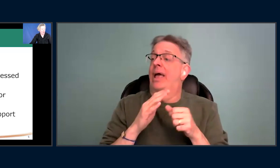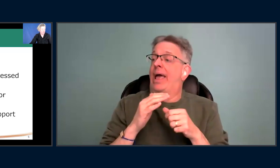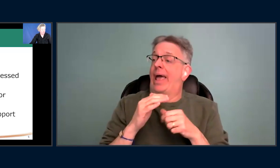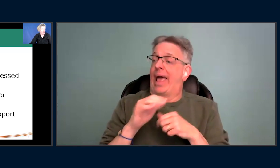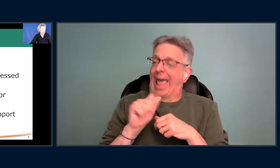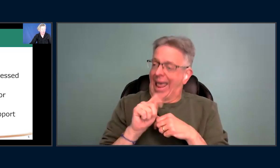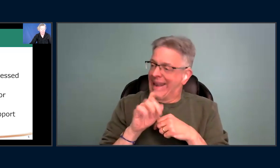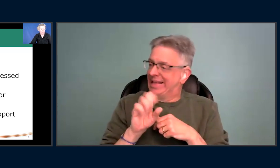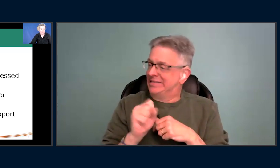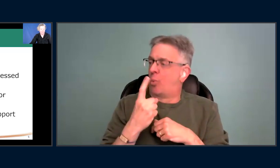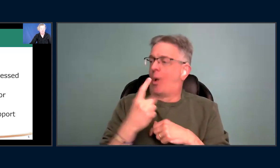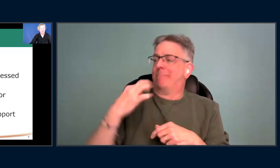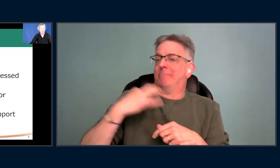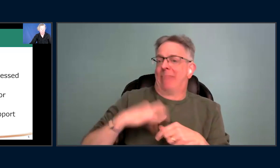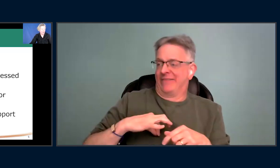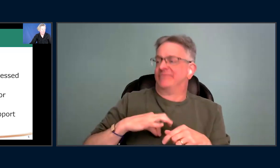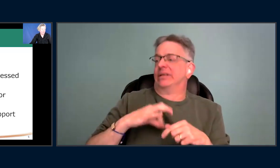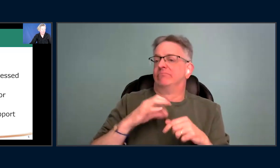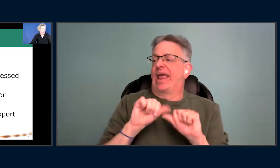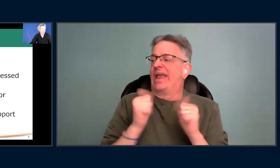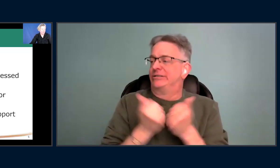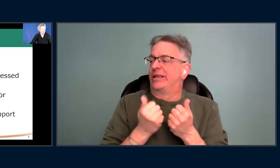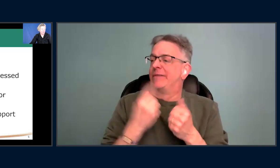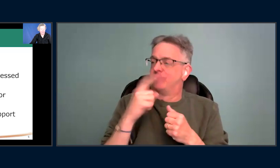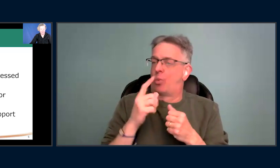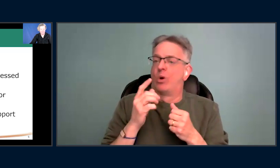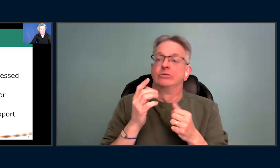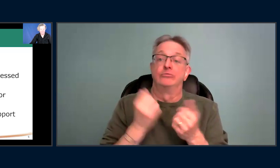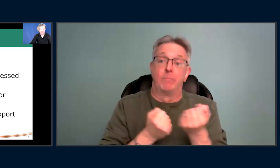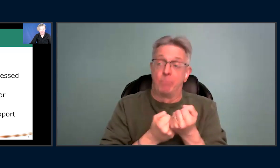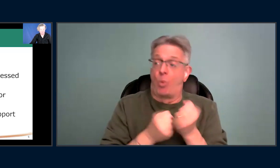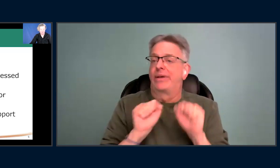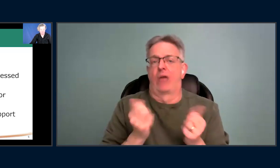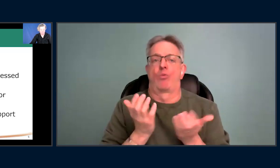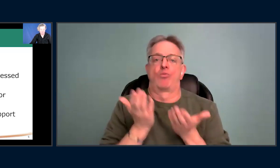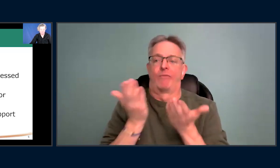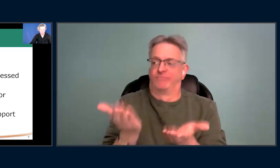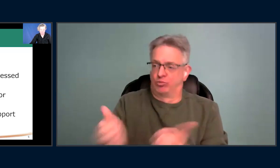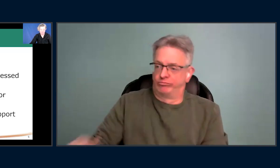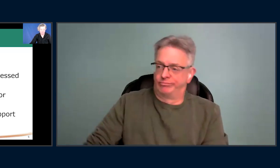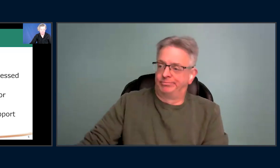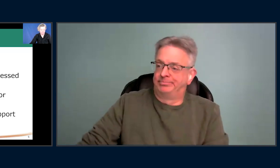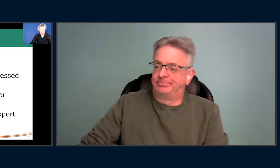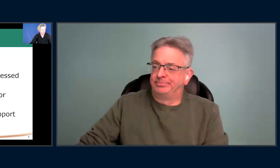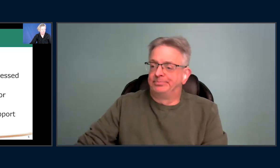and then also to describe at least one benefit agencies for support can offer.